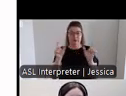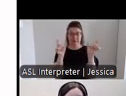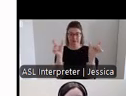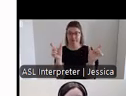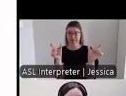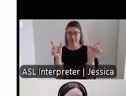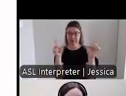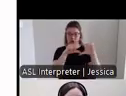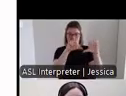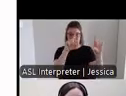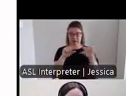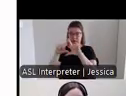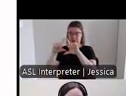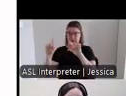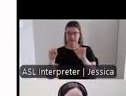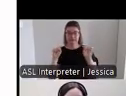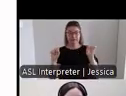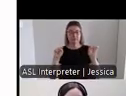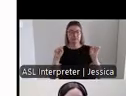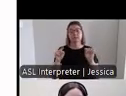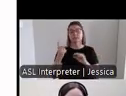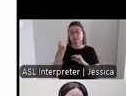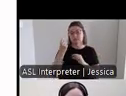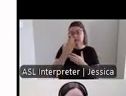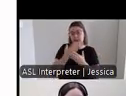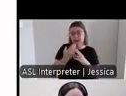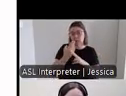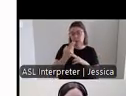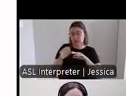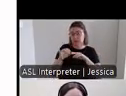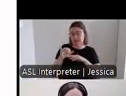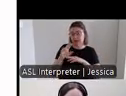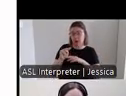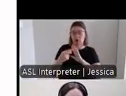We also realized that while some institutions used icons to indicate video resources,